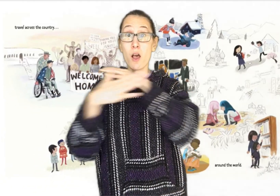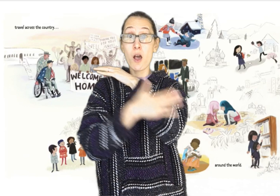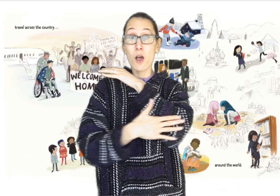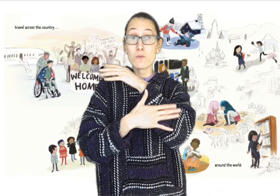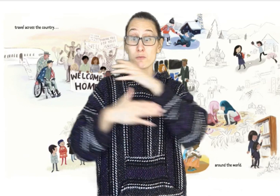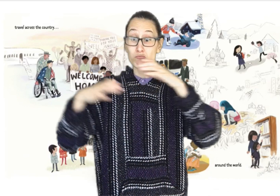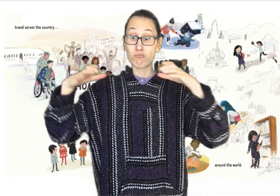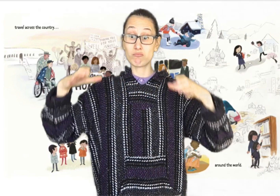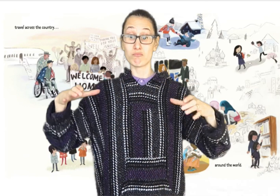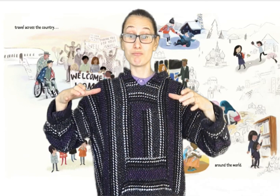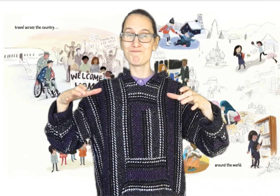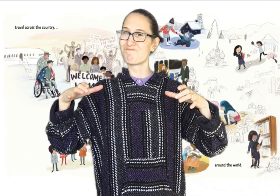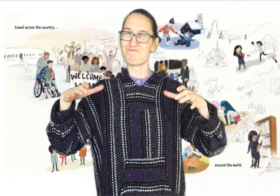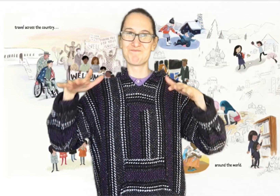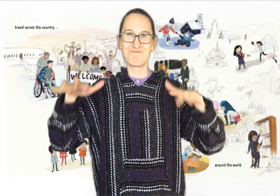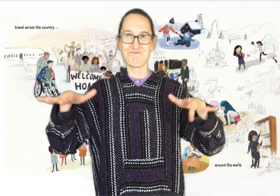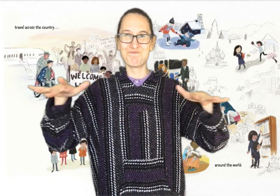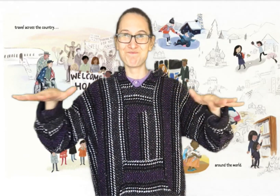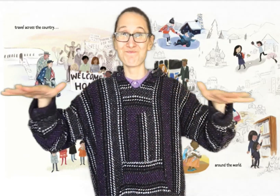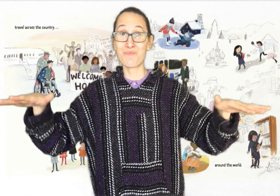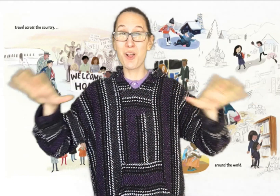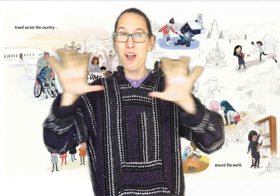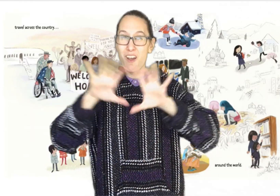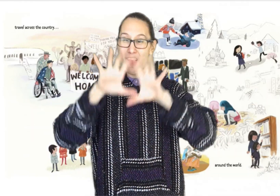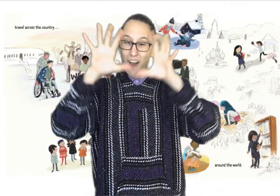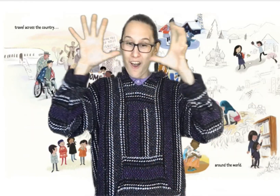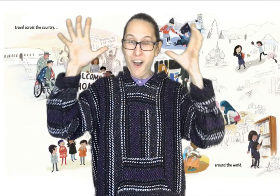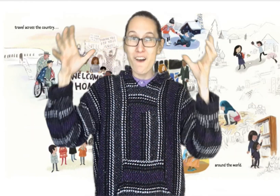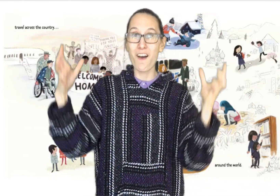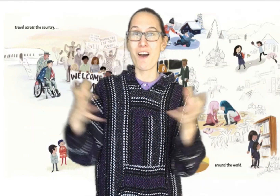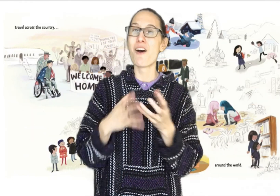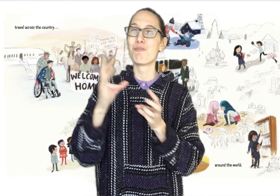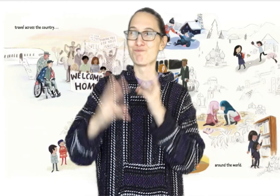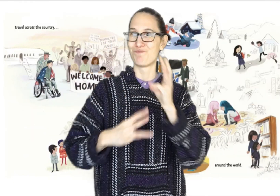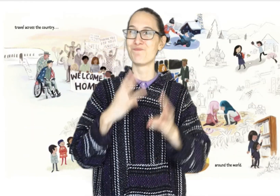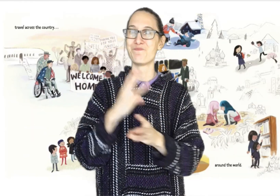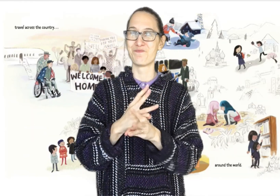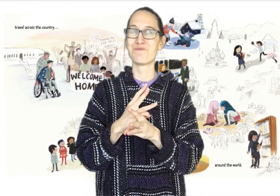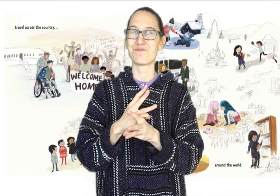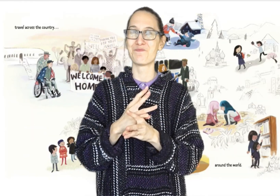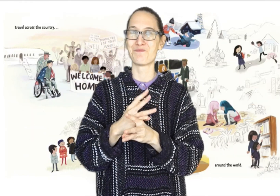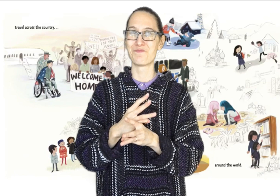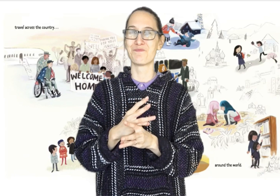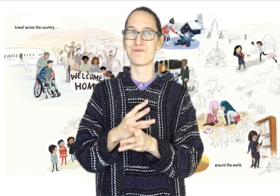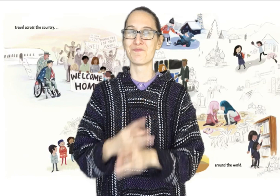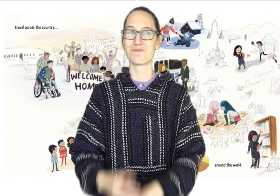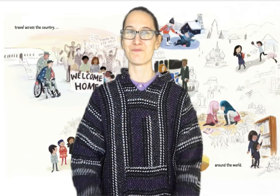Around the country... And go all the way... around the world